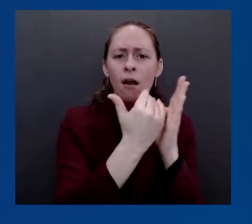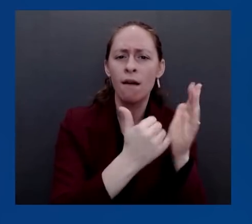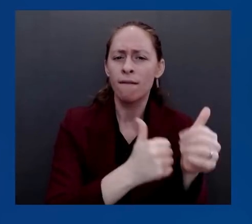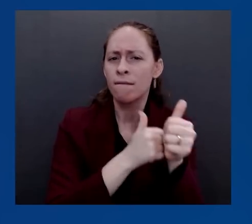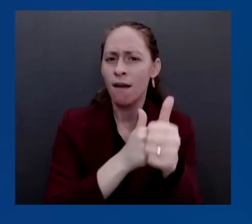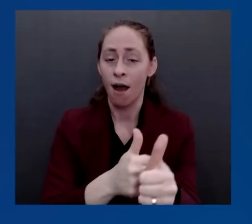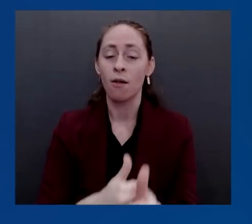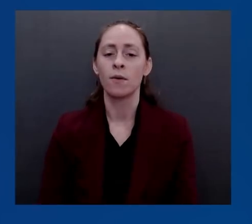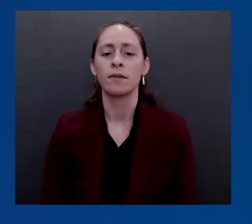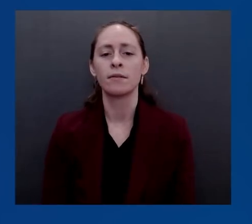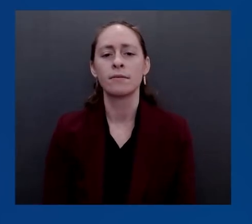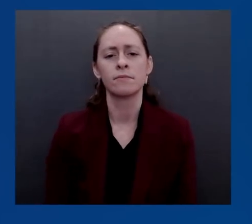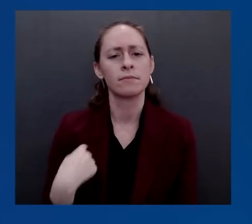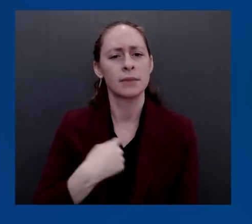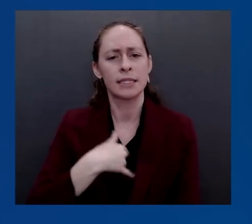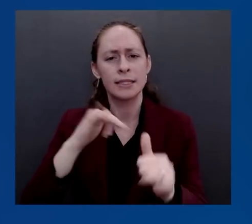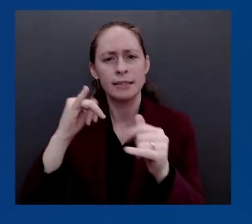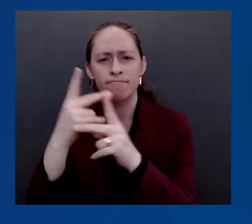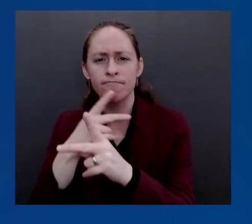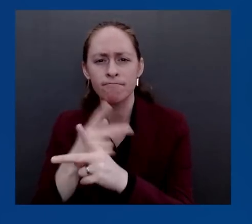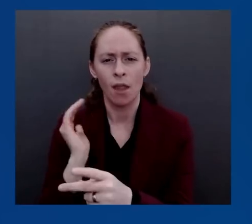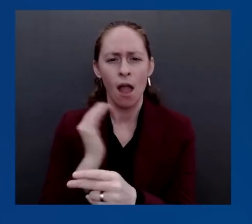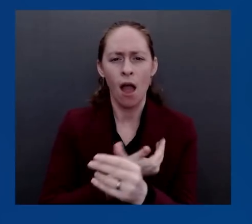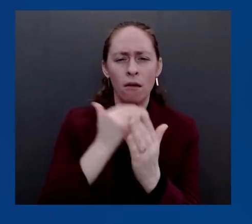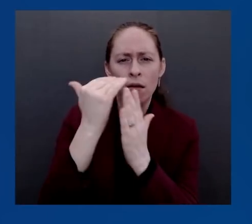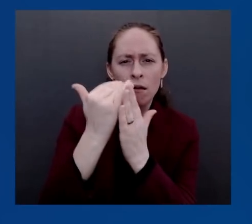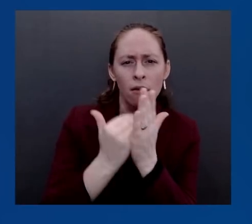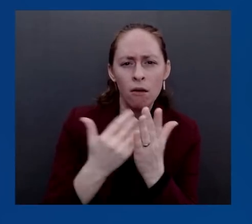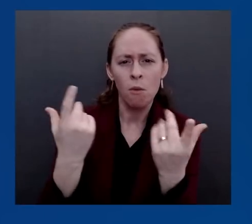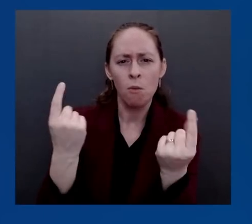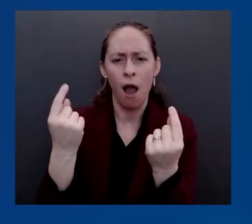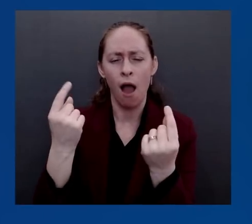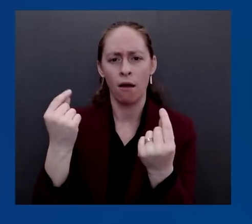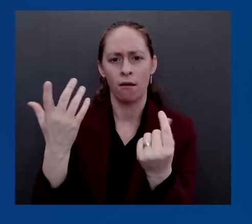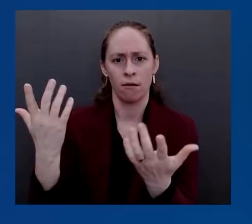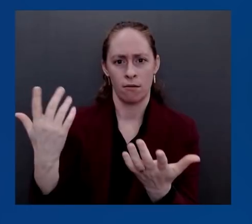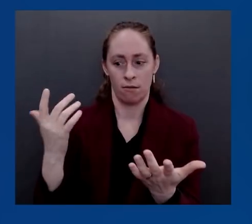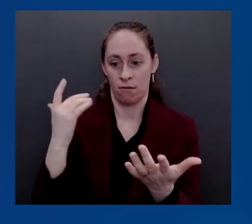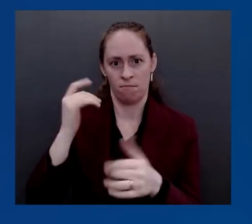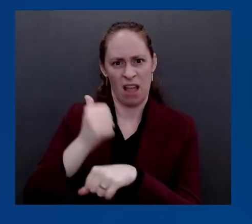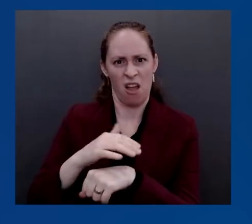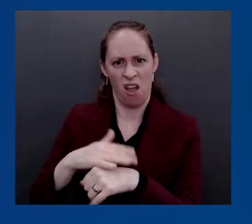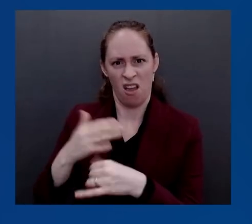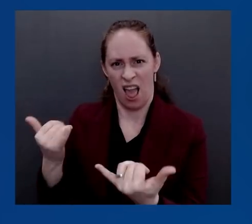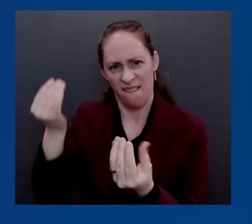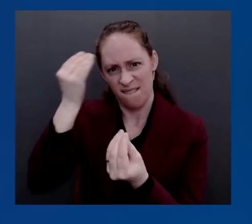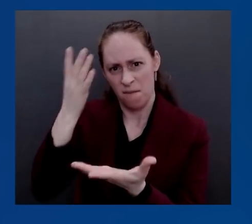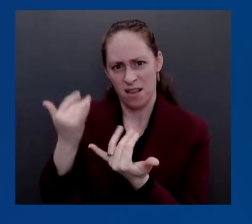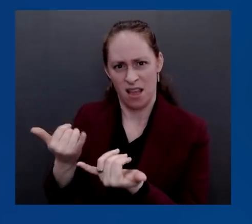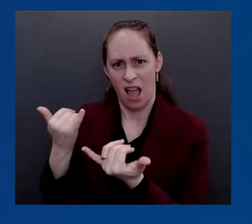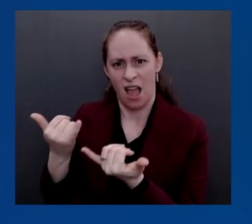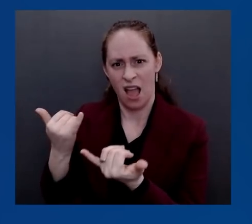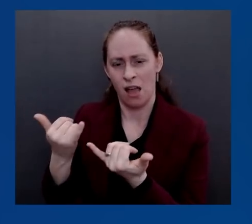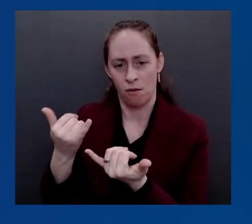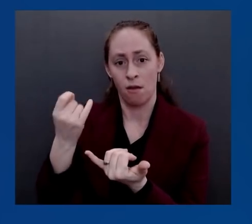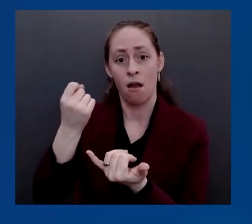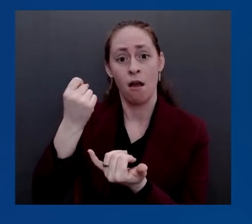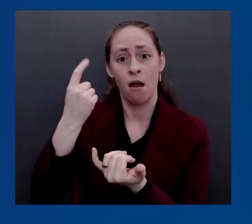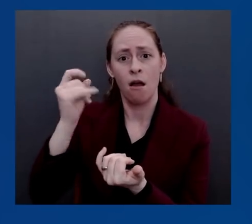but also on the tools we now have at our disposal -- such as vaccines, boosters, tests, and treatments --